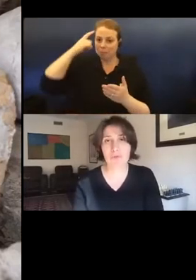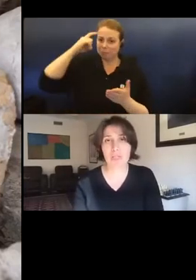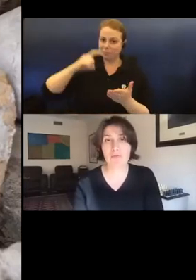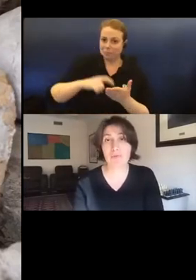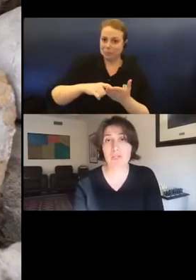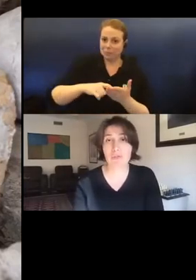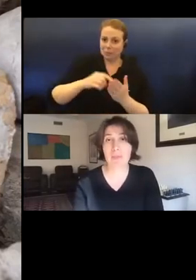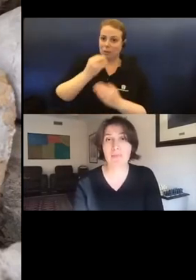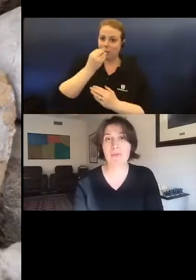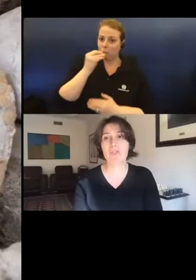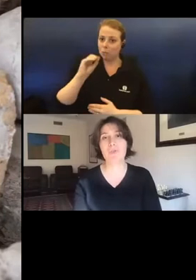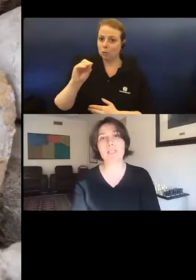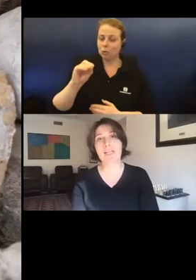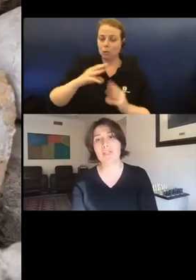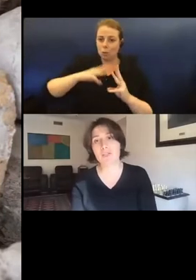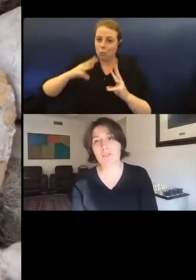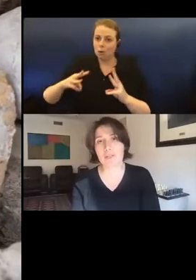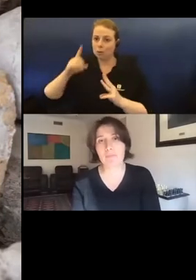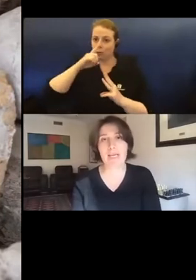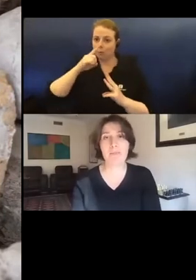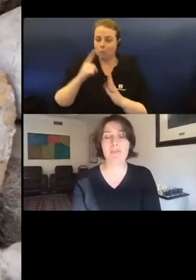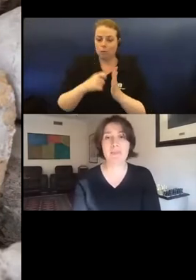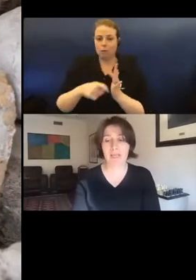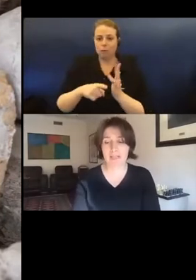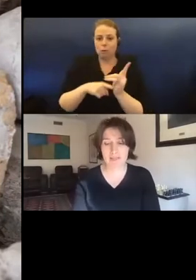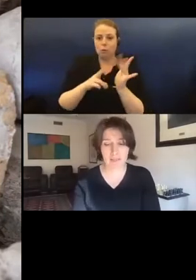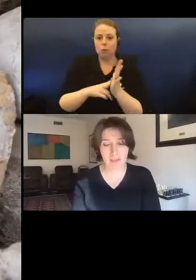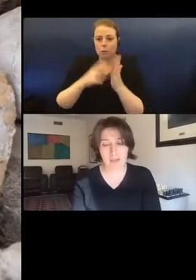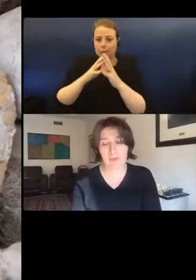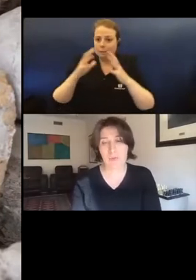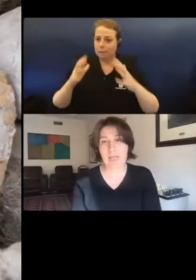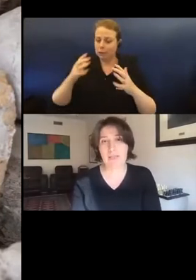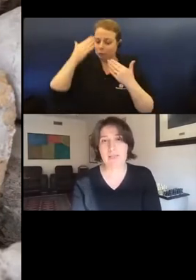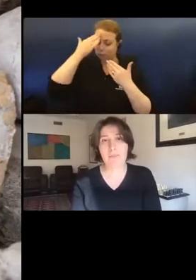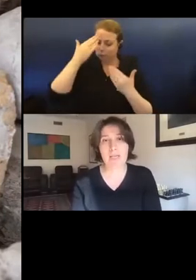voranjari people of this cooling nation and paying my respects to elders past